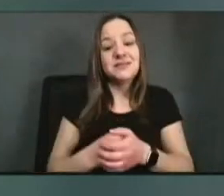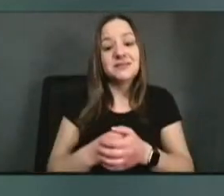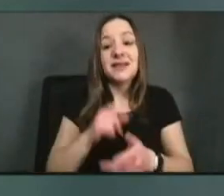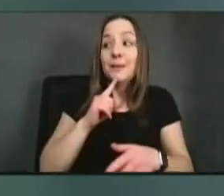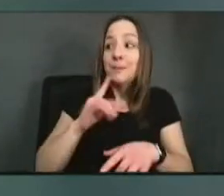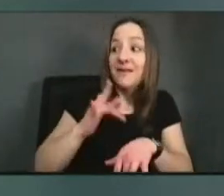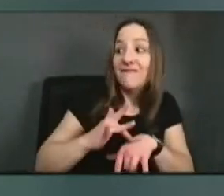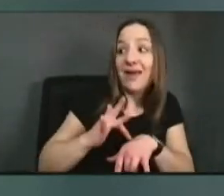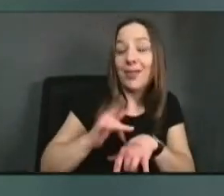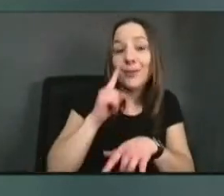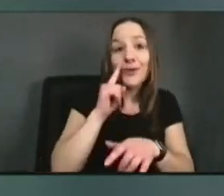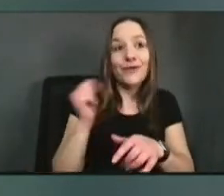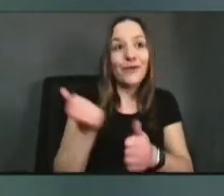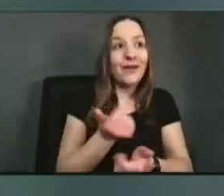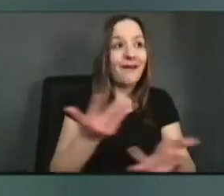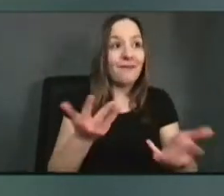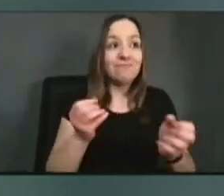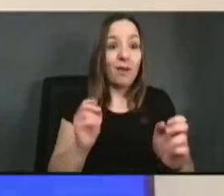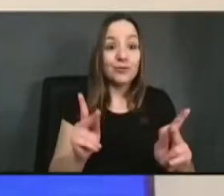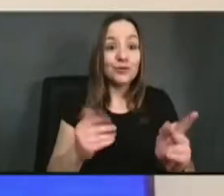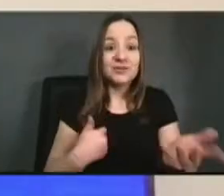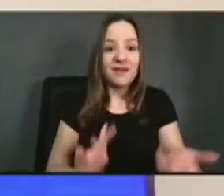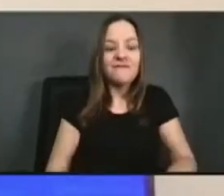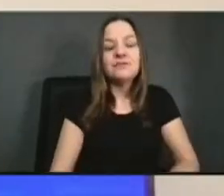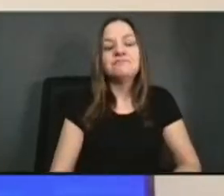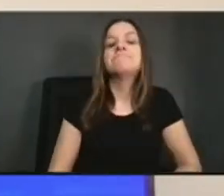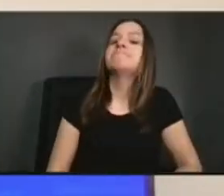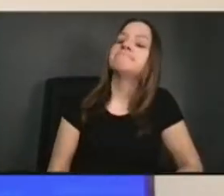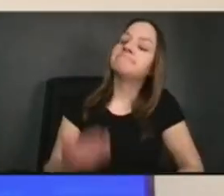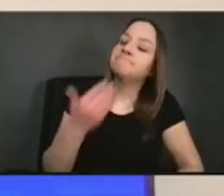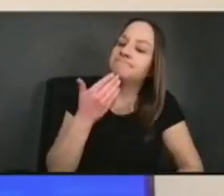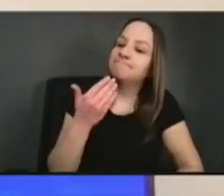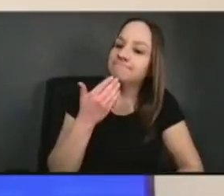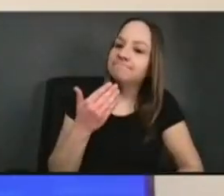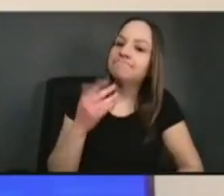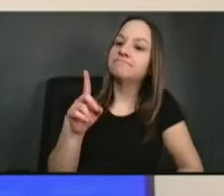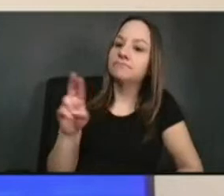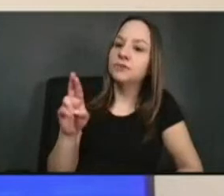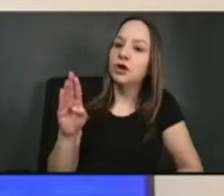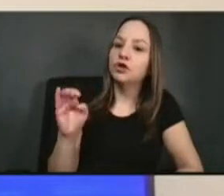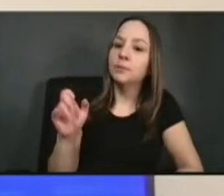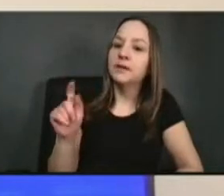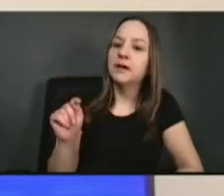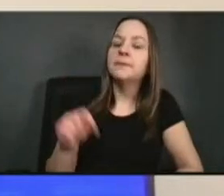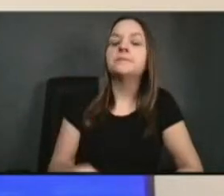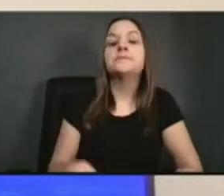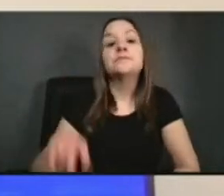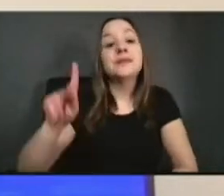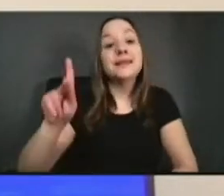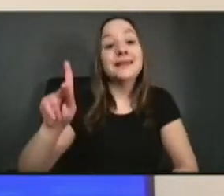can be successful in our school buildings and be available to everything that we he toalk